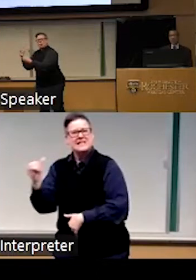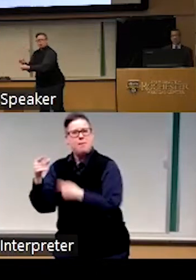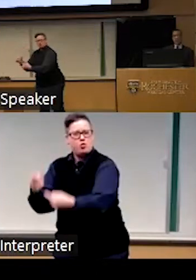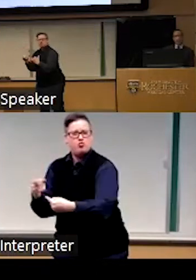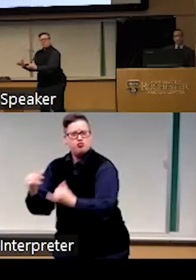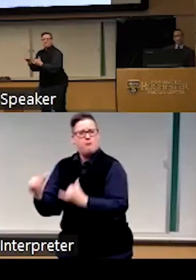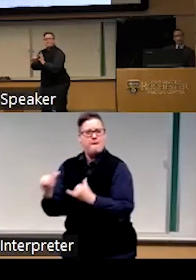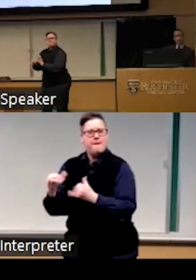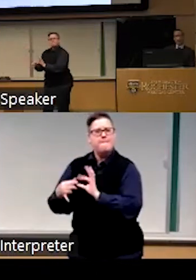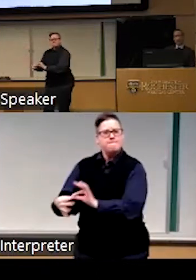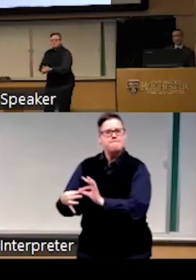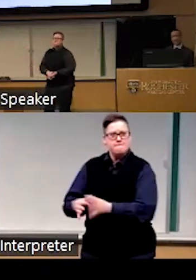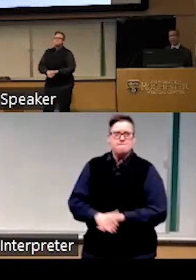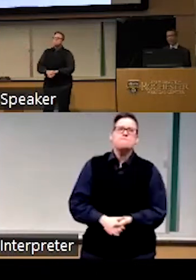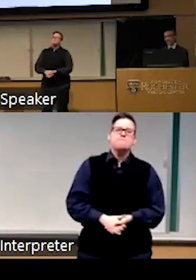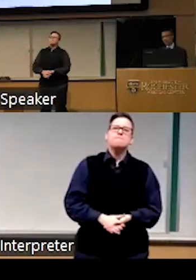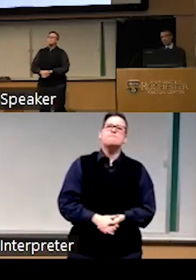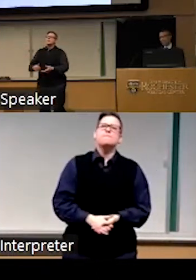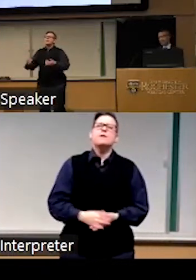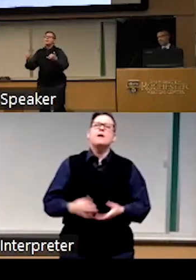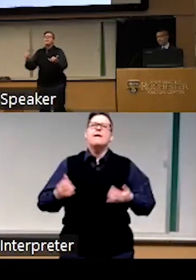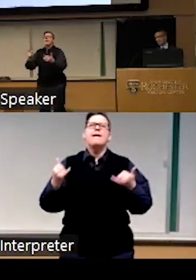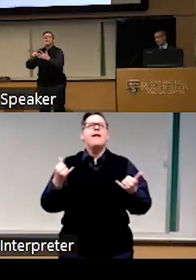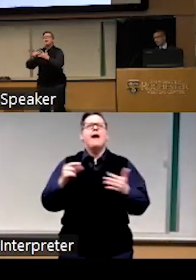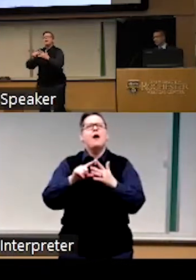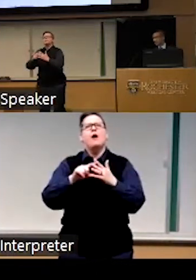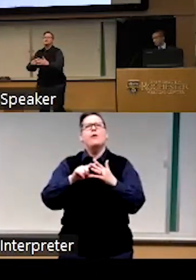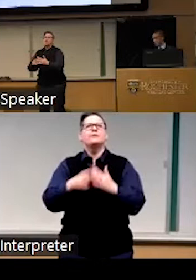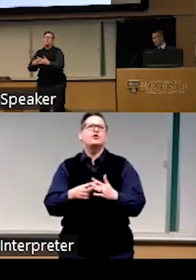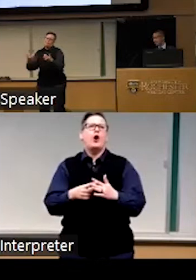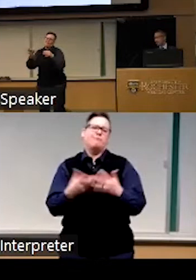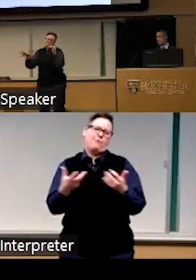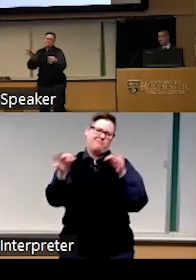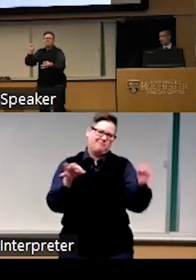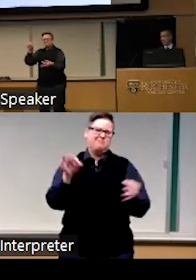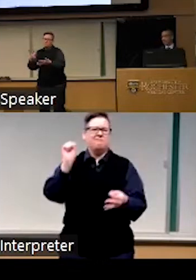now I think I'd like to begin in a way with a sense of the definitions of what we what we're